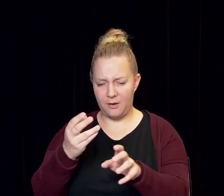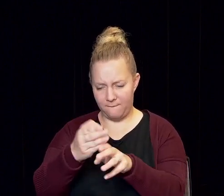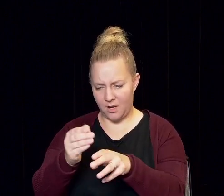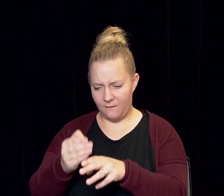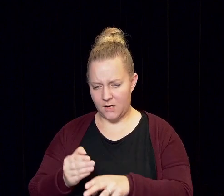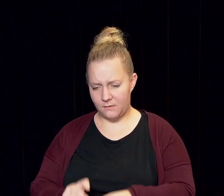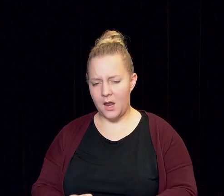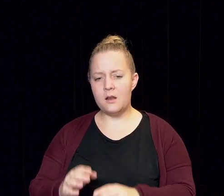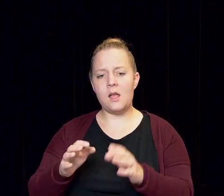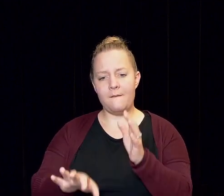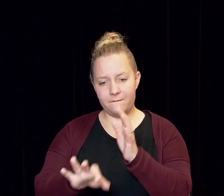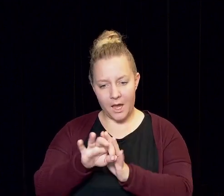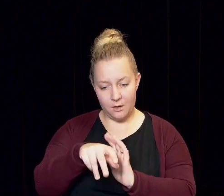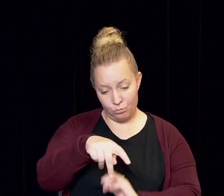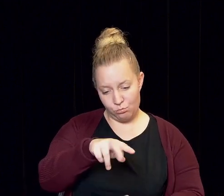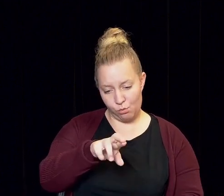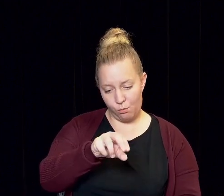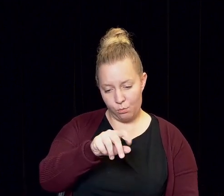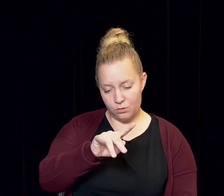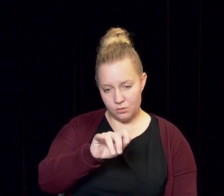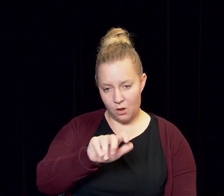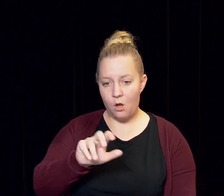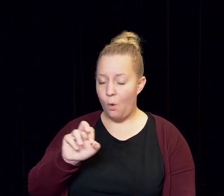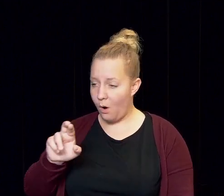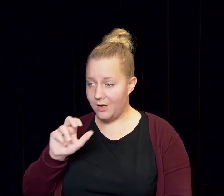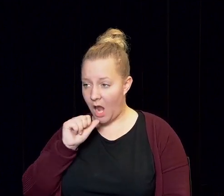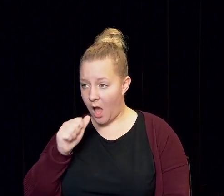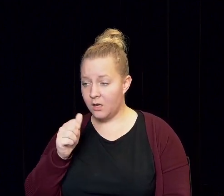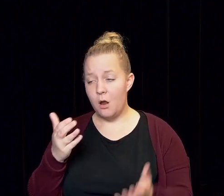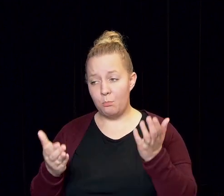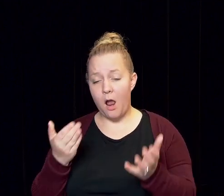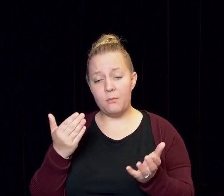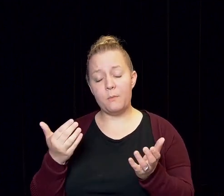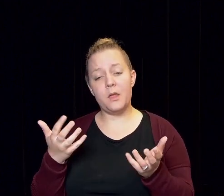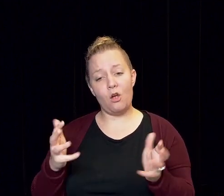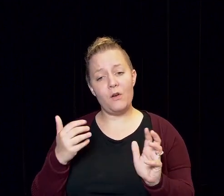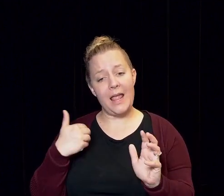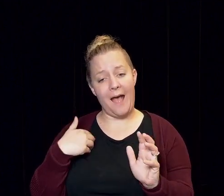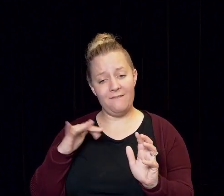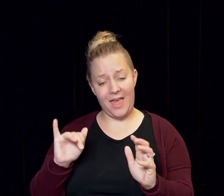whether it was proportional or not, then you probably already had that number as long as you